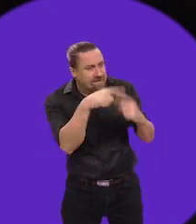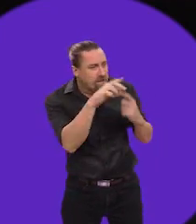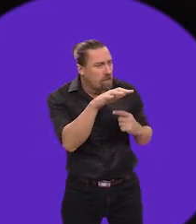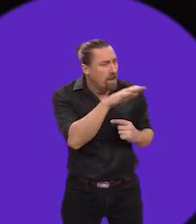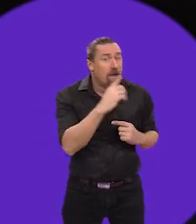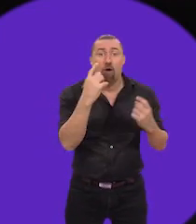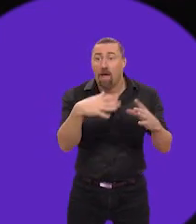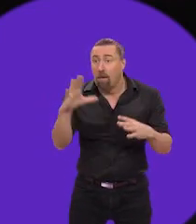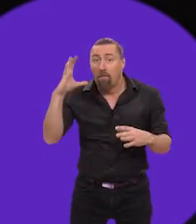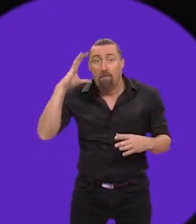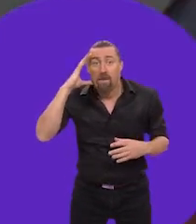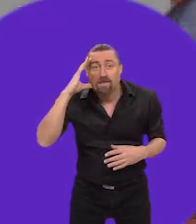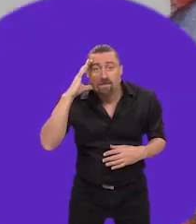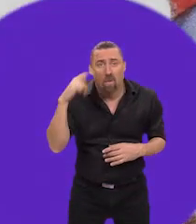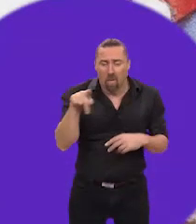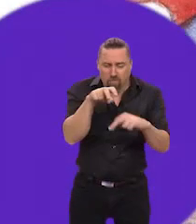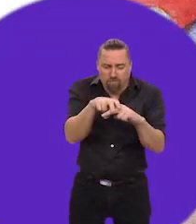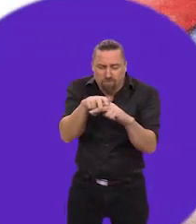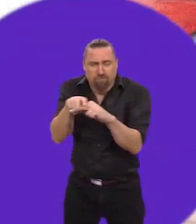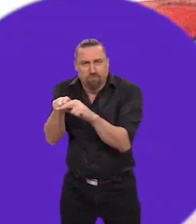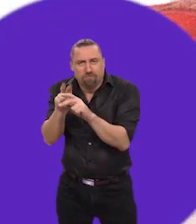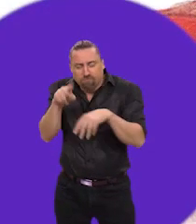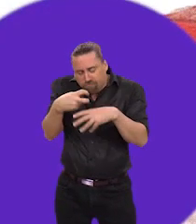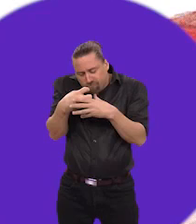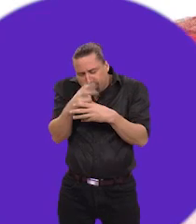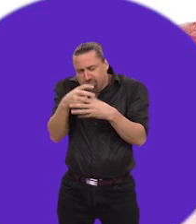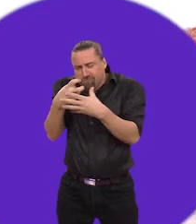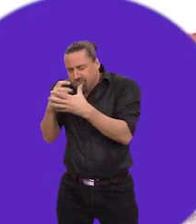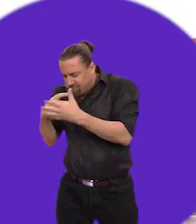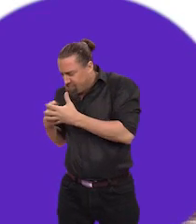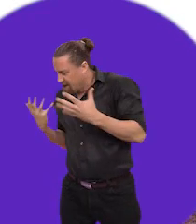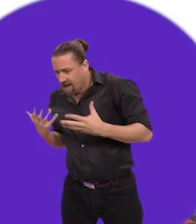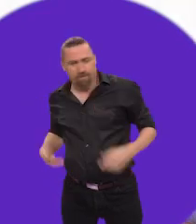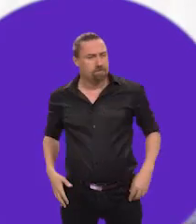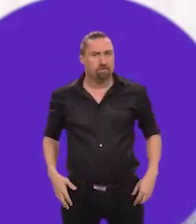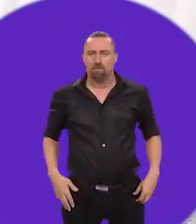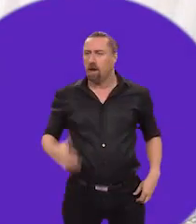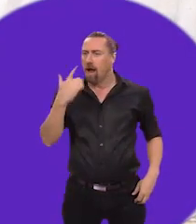When it was time for bed, all the other joeys were tucked in their pouches but where's Lucky?